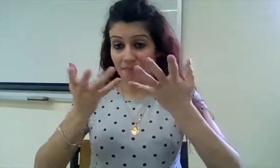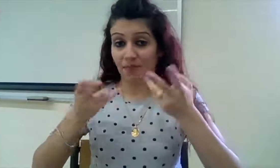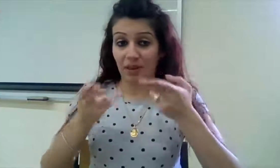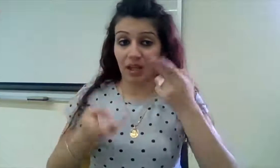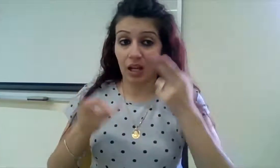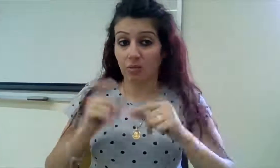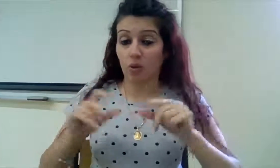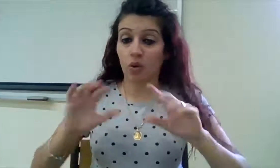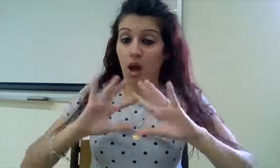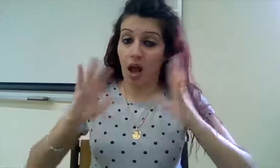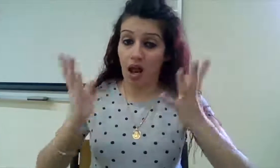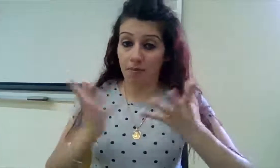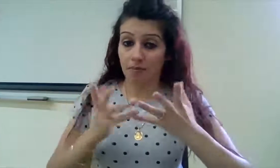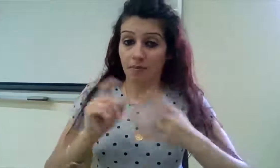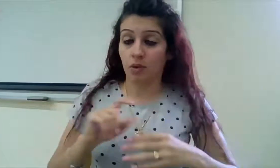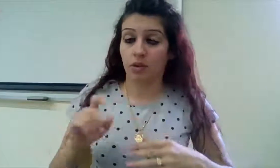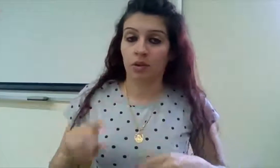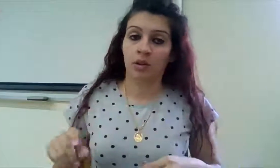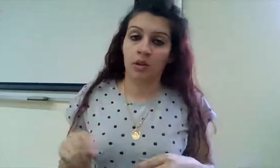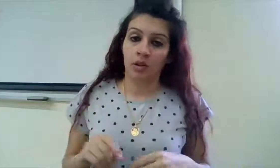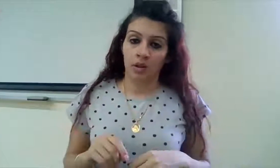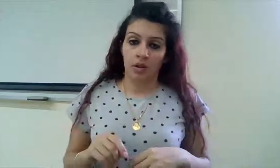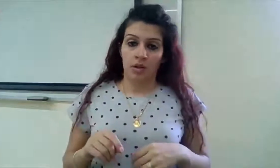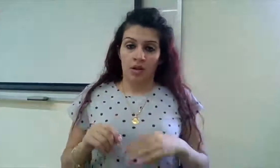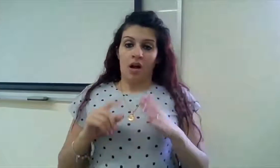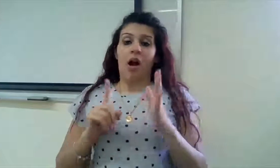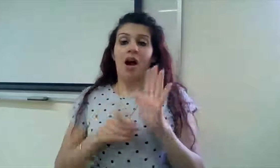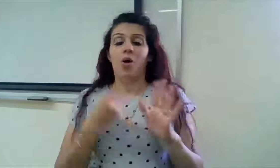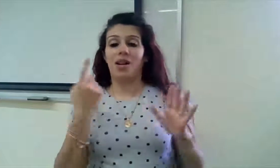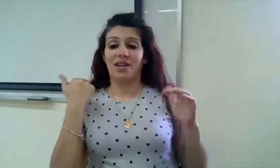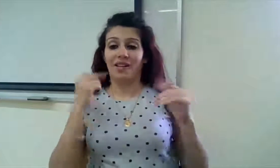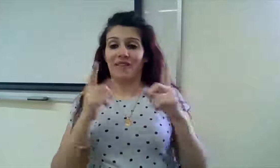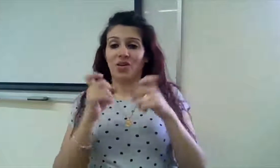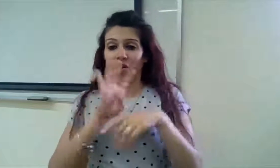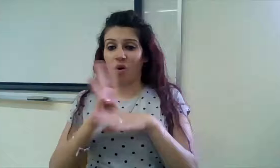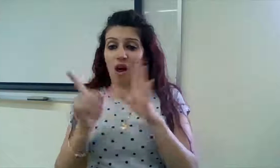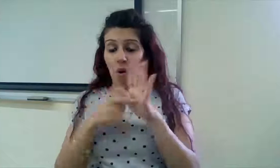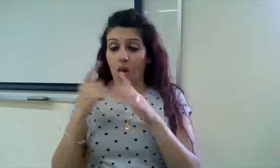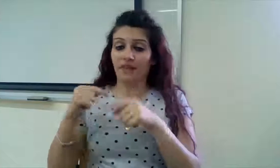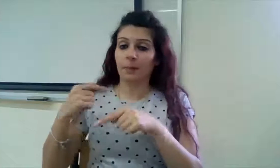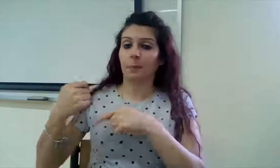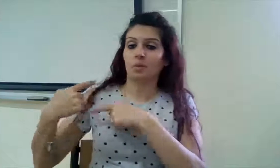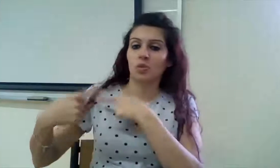more anecdotal than measured in a clear way so I think a lot of that remains to